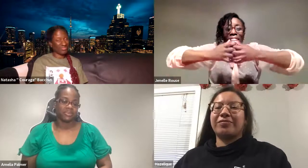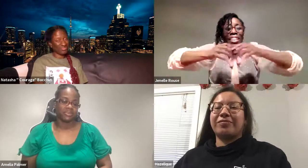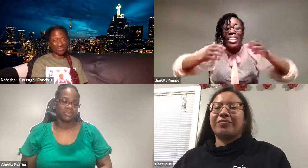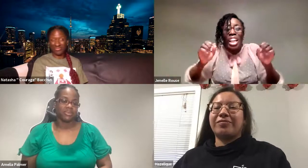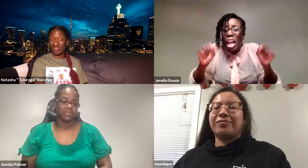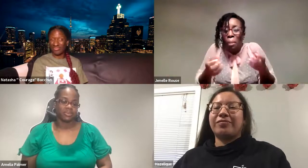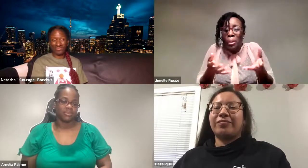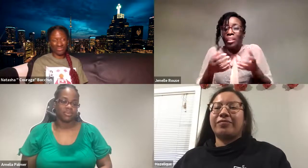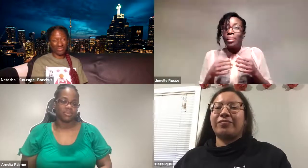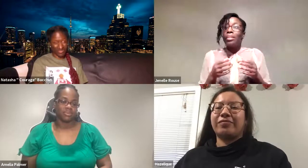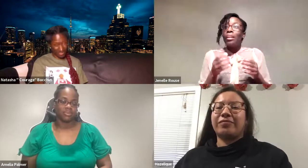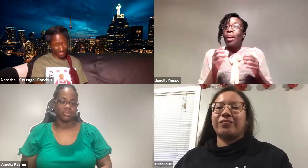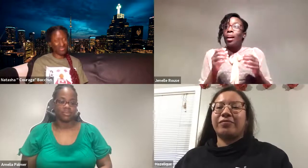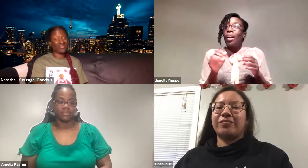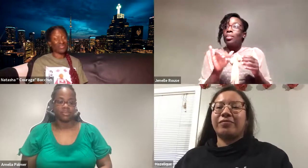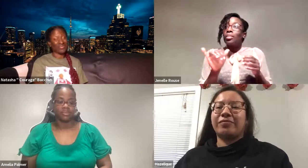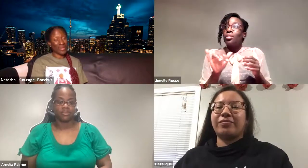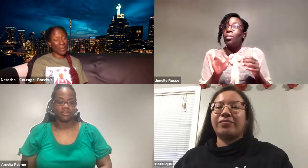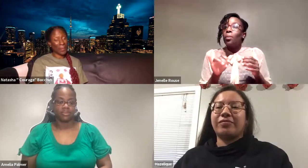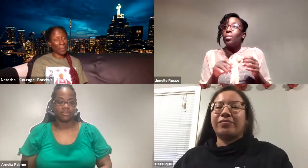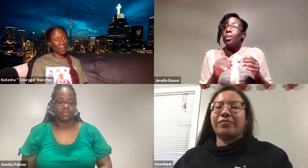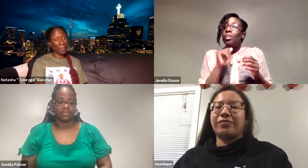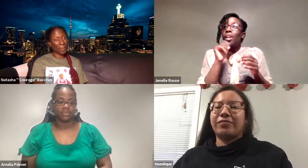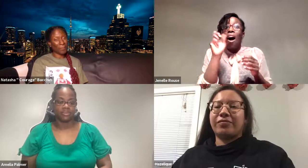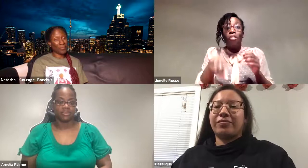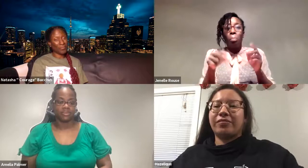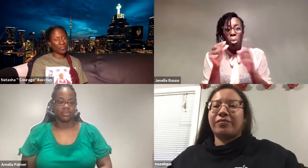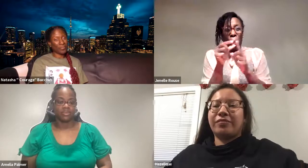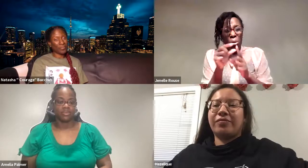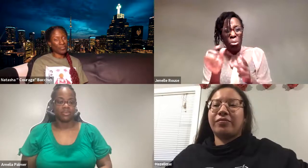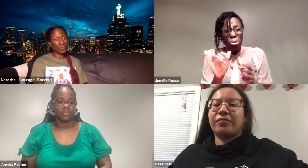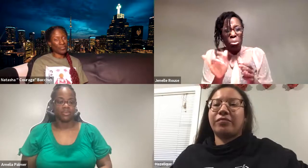it. all of these things, the linguistics and art are inextricably meshed together